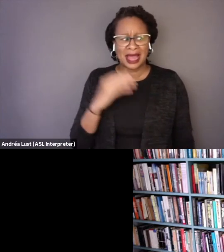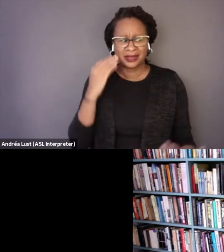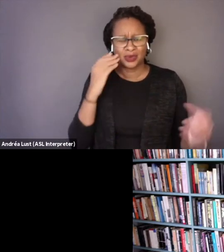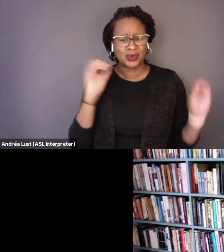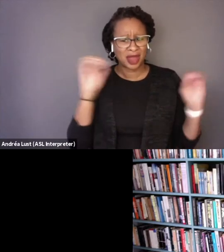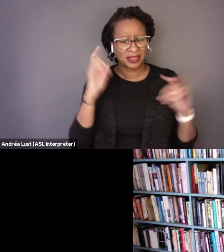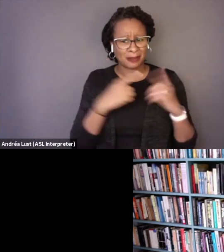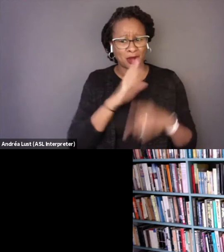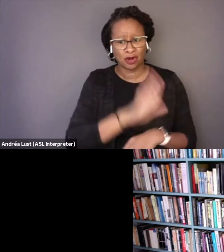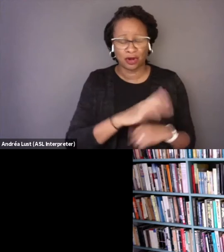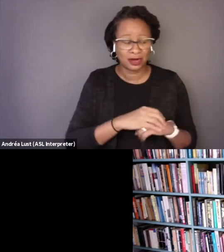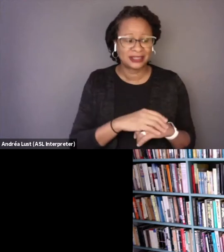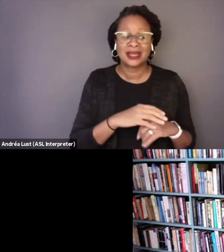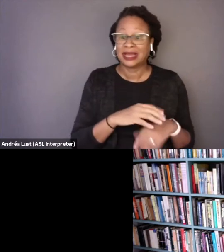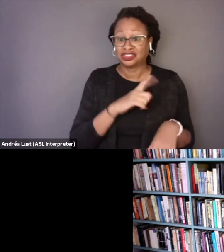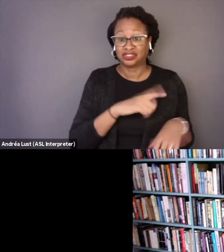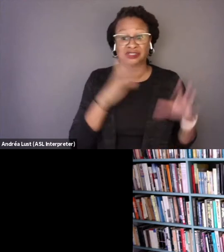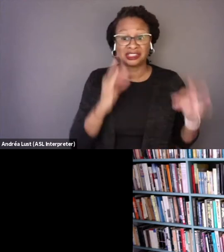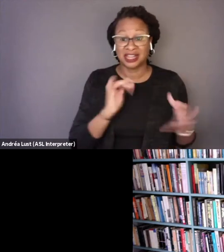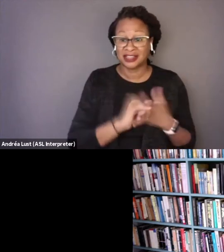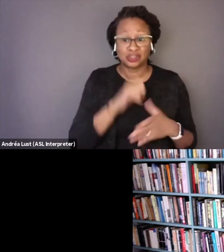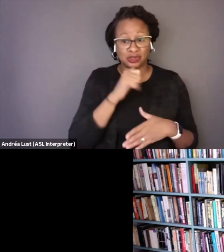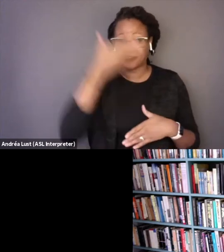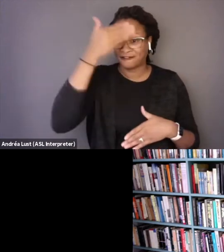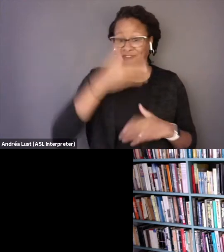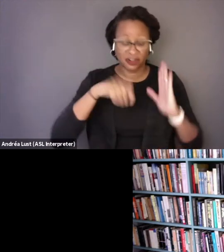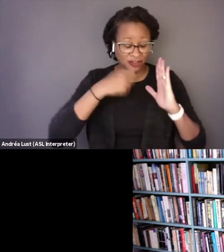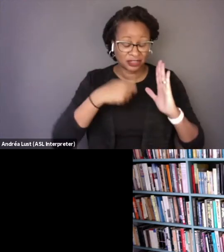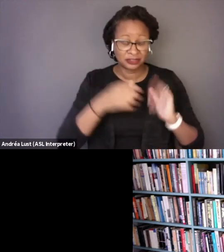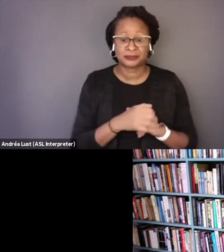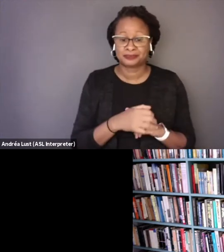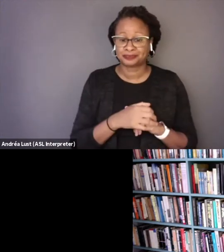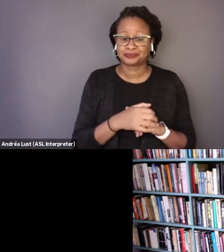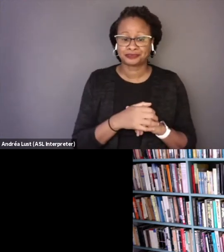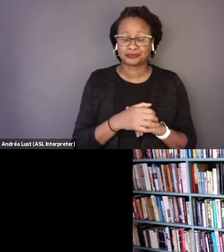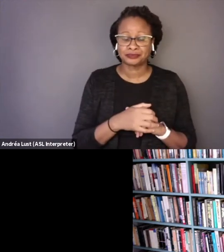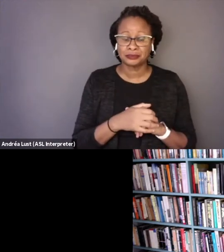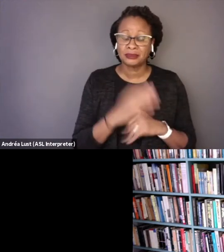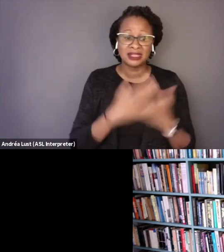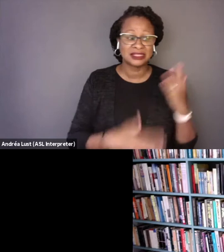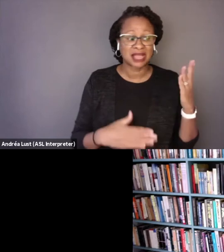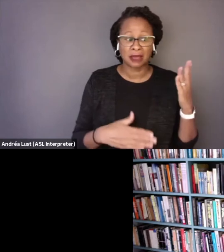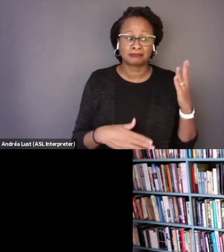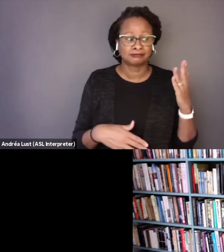she was not in front of the camera. She was, as her son said, that woman behind the scenes who made everything work